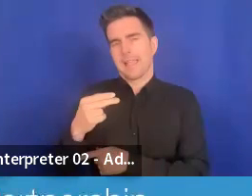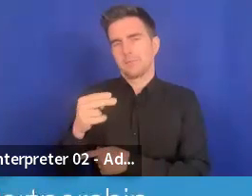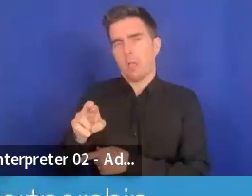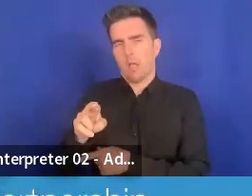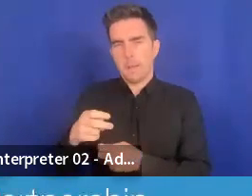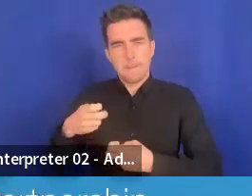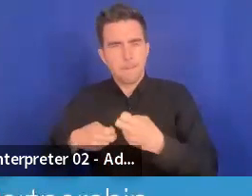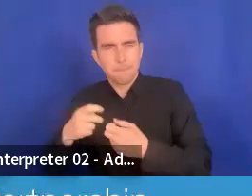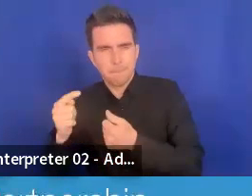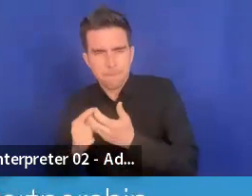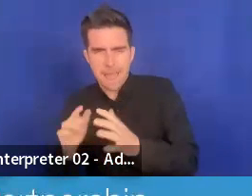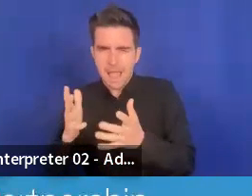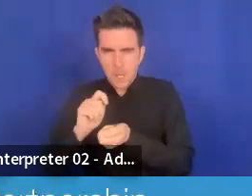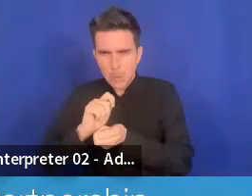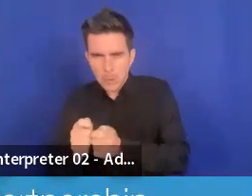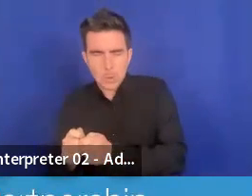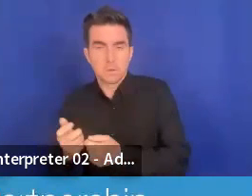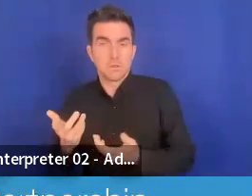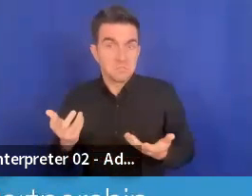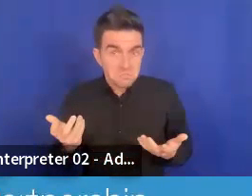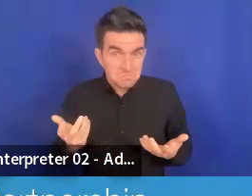all the language from, but I know that they're having a challenge.